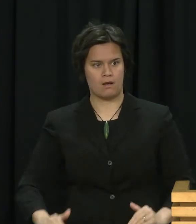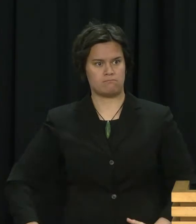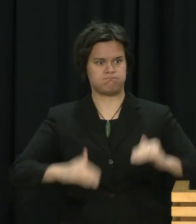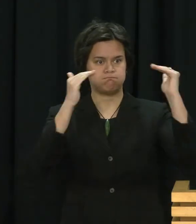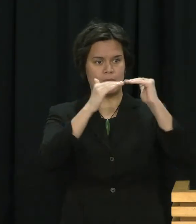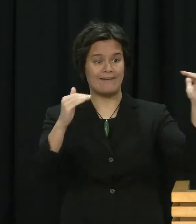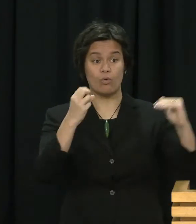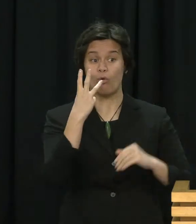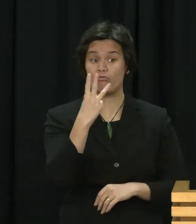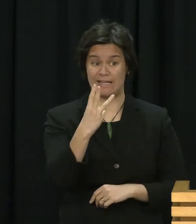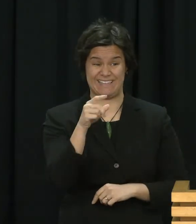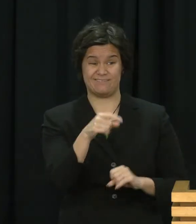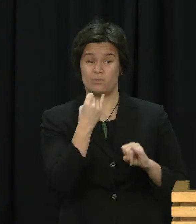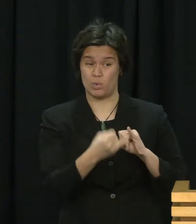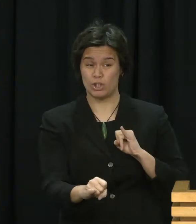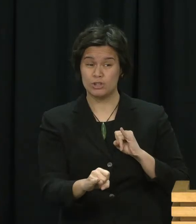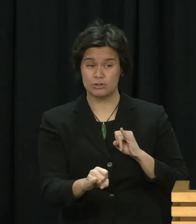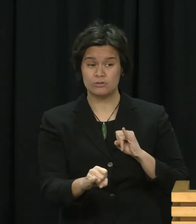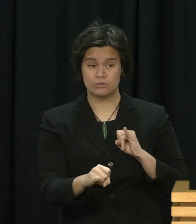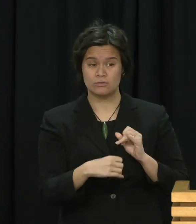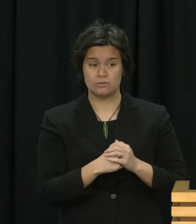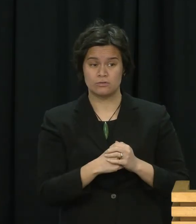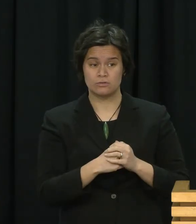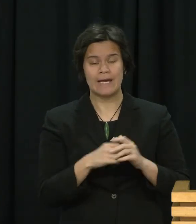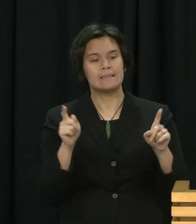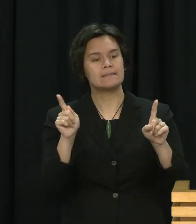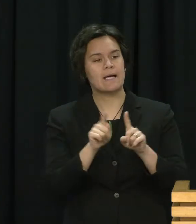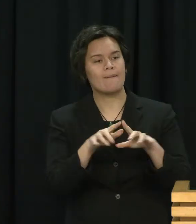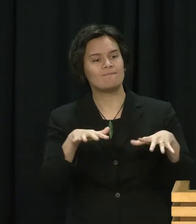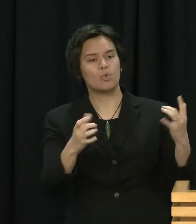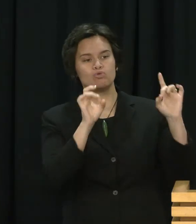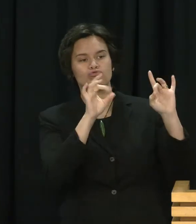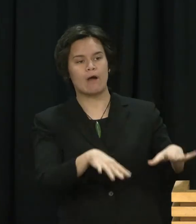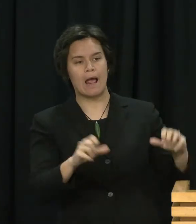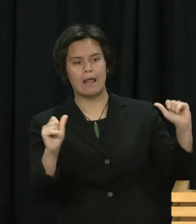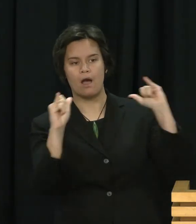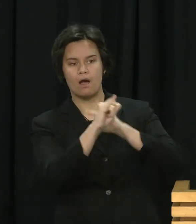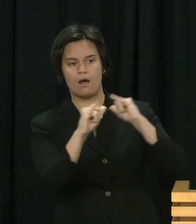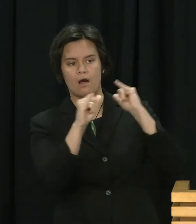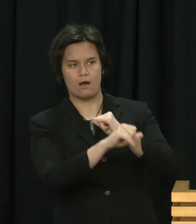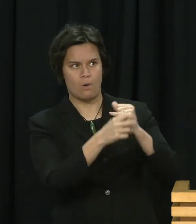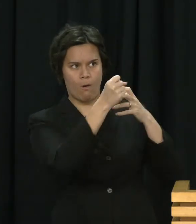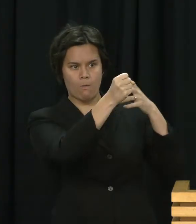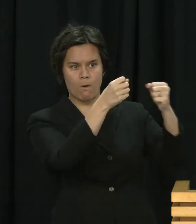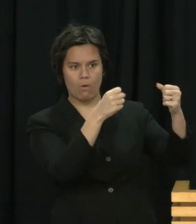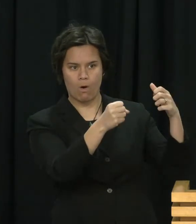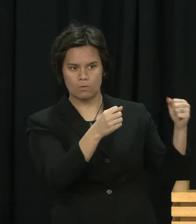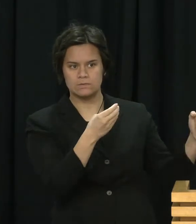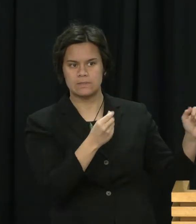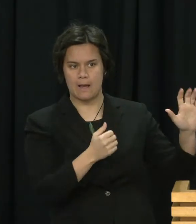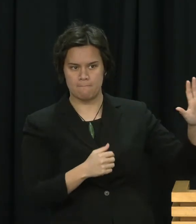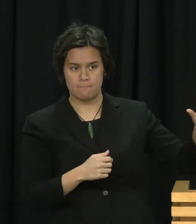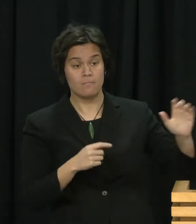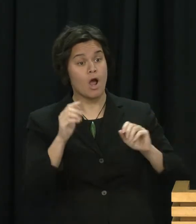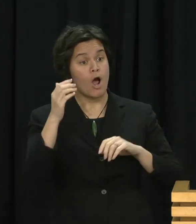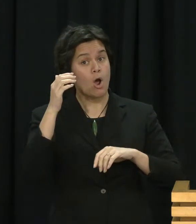waited a few more days, found we had a number of positive